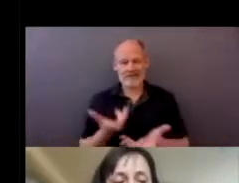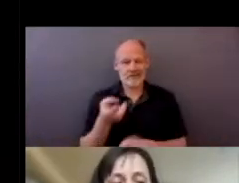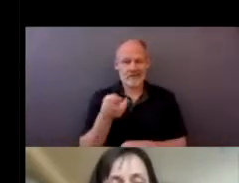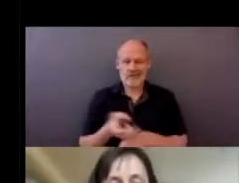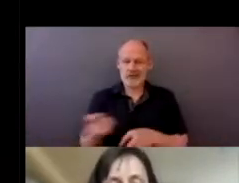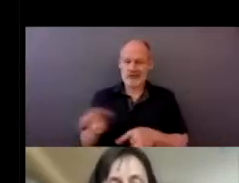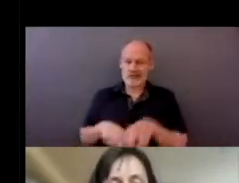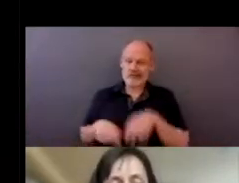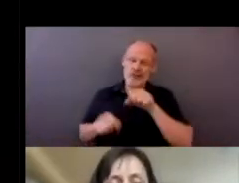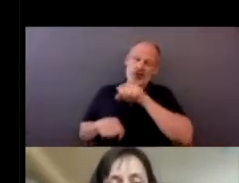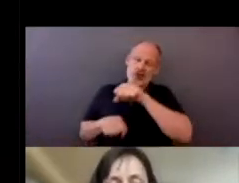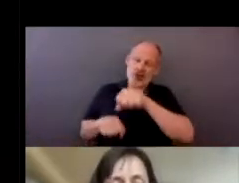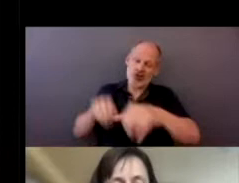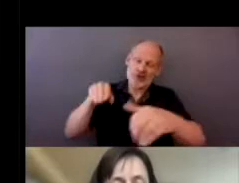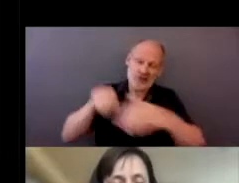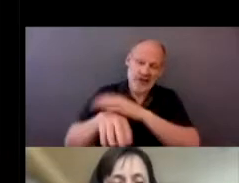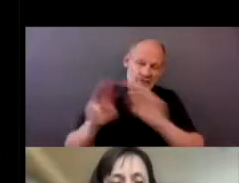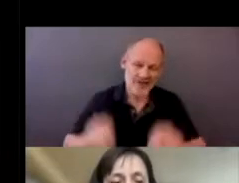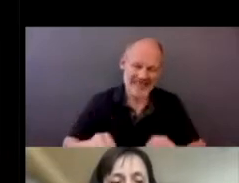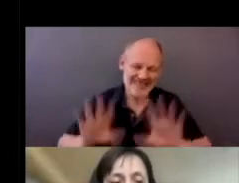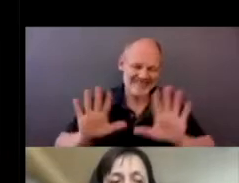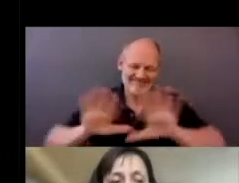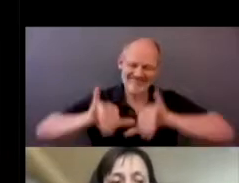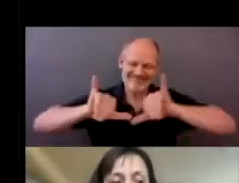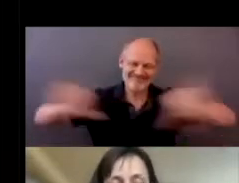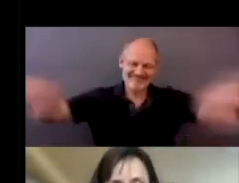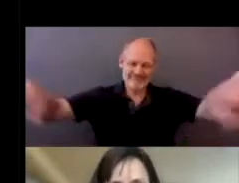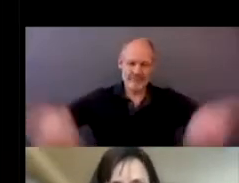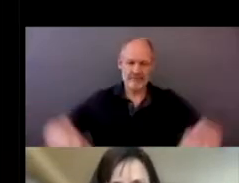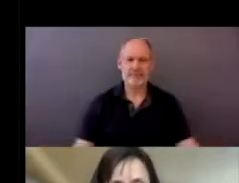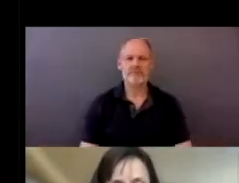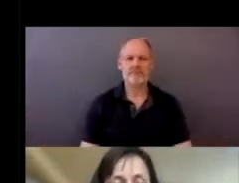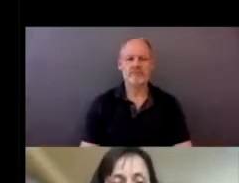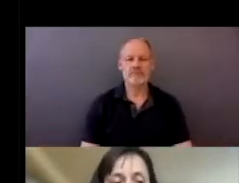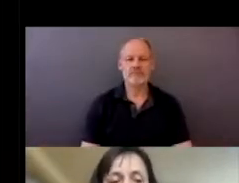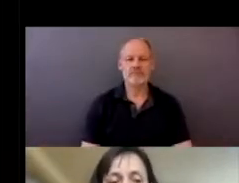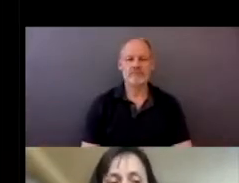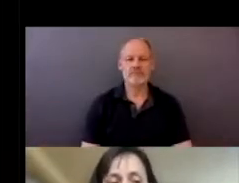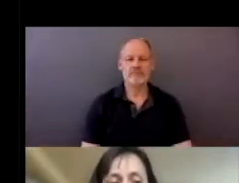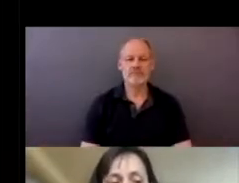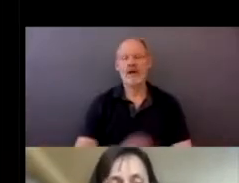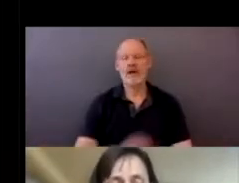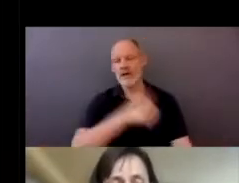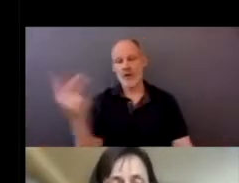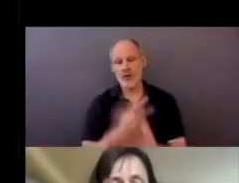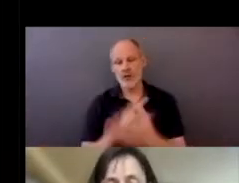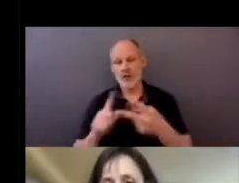The other program, I would like to touch on, speaks about the imagery created after the museums